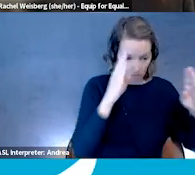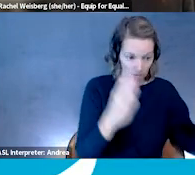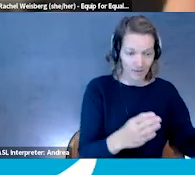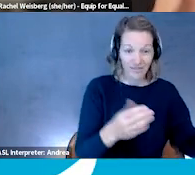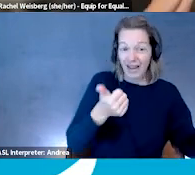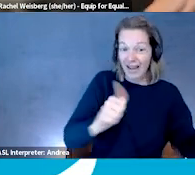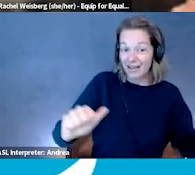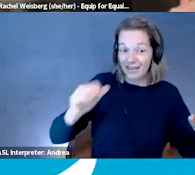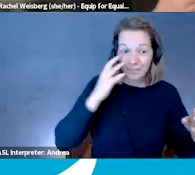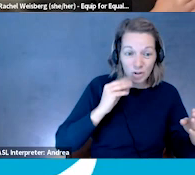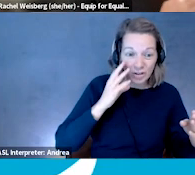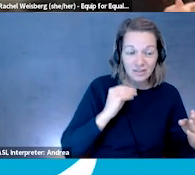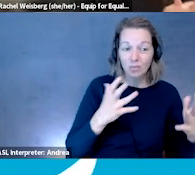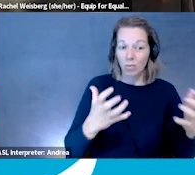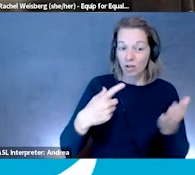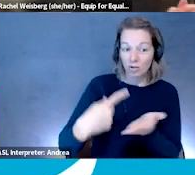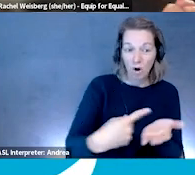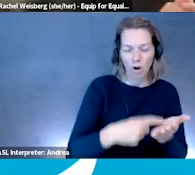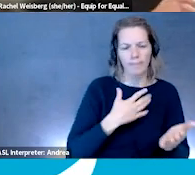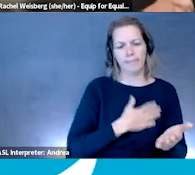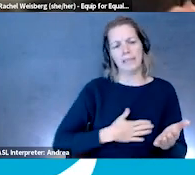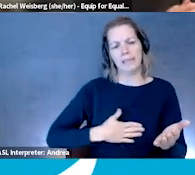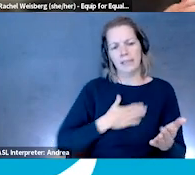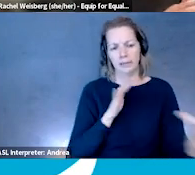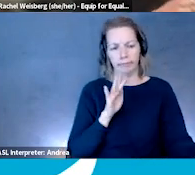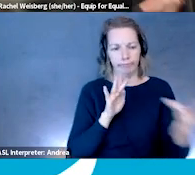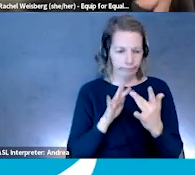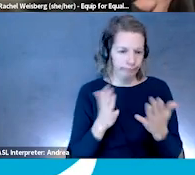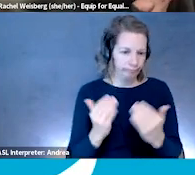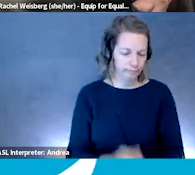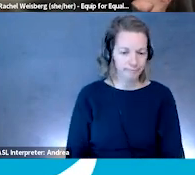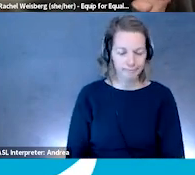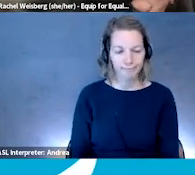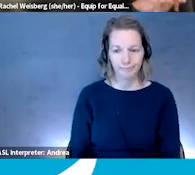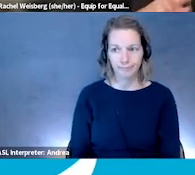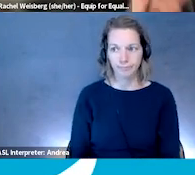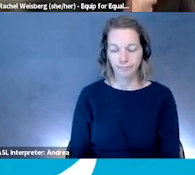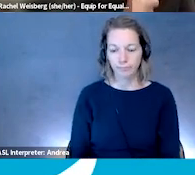WITH ID D, TO MOVE INTO INTEGRATED EMPLOYMENT. IF THAT'S THE WORLD YOU ARE LIVING OR WORKING